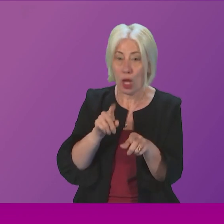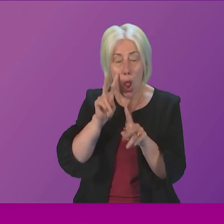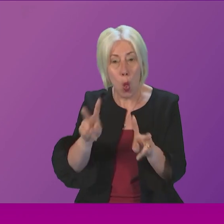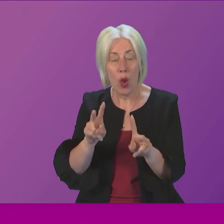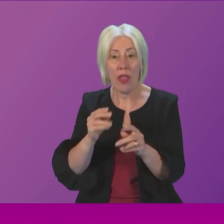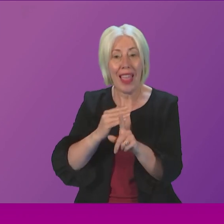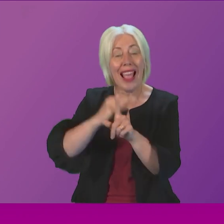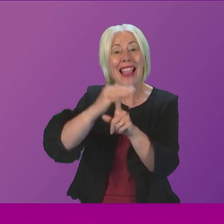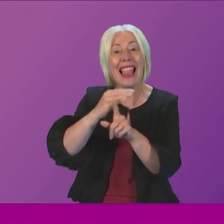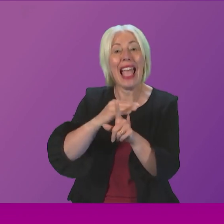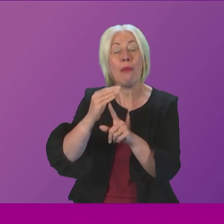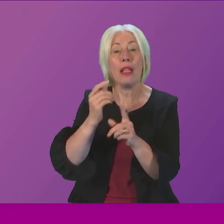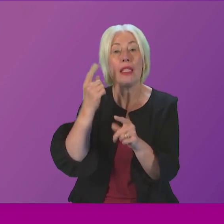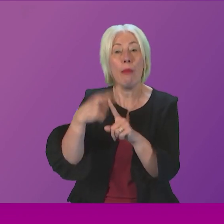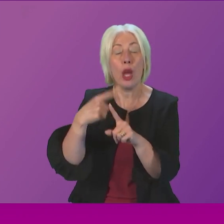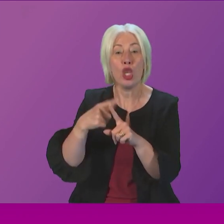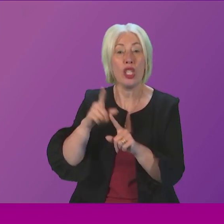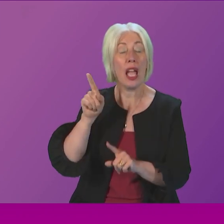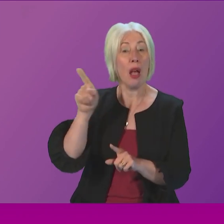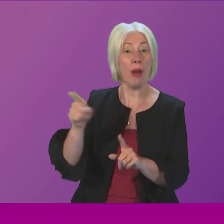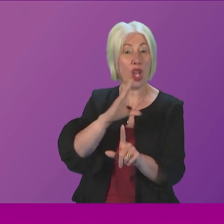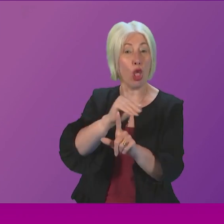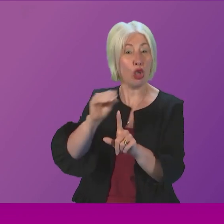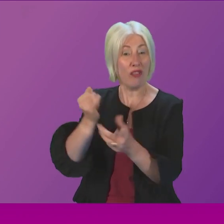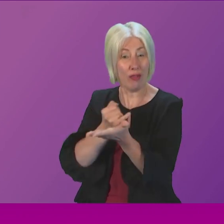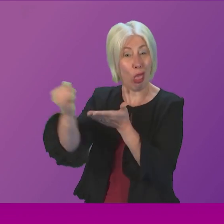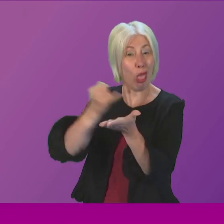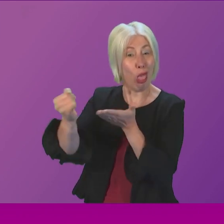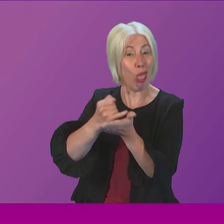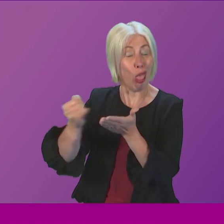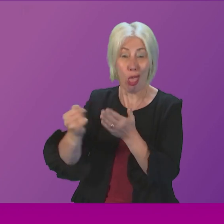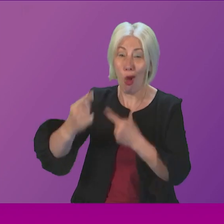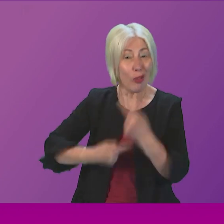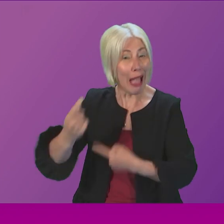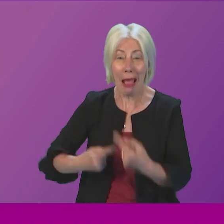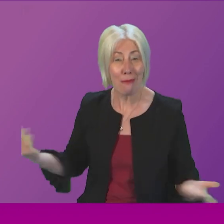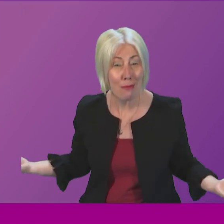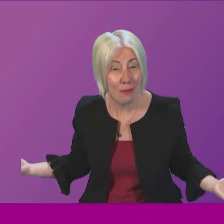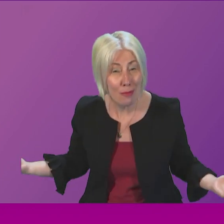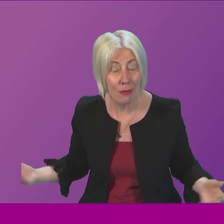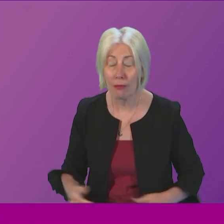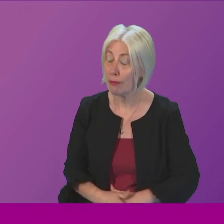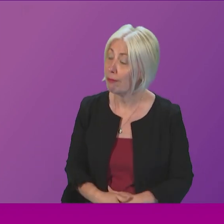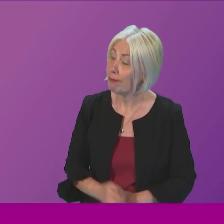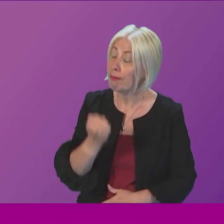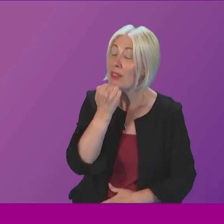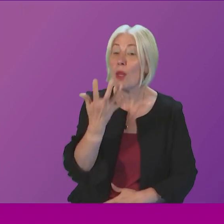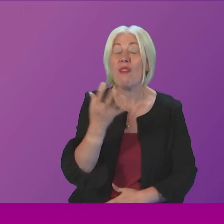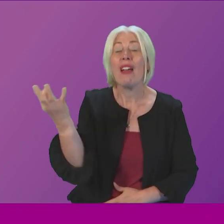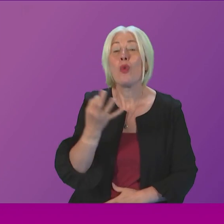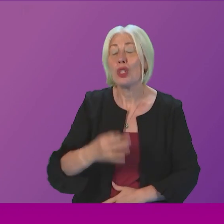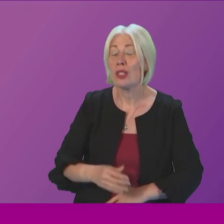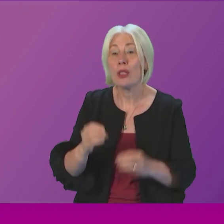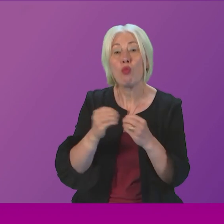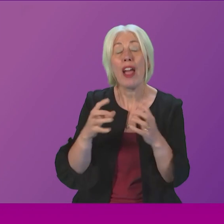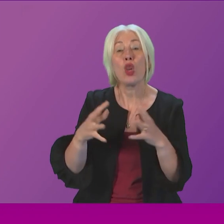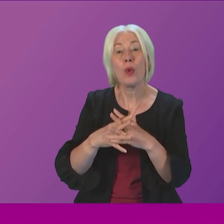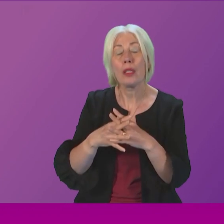emergency is opposed, time and time again, by the Scottish Conservatives.